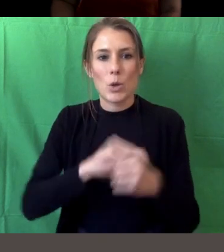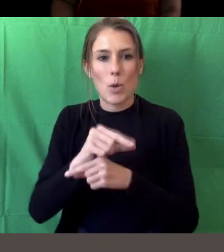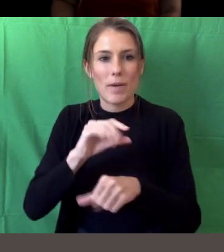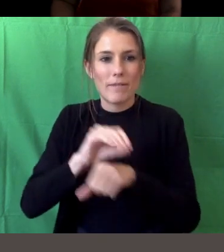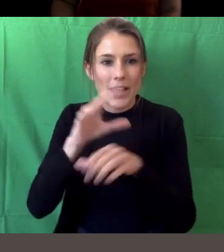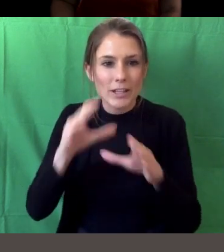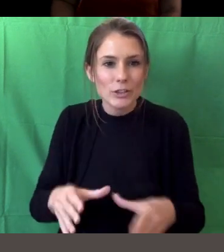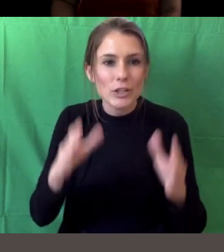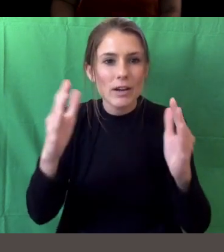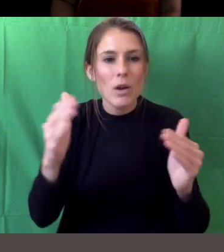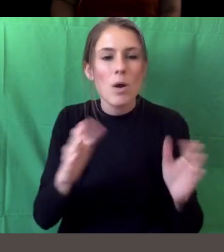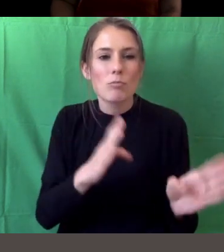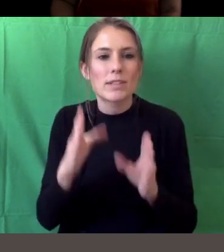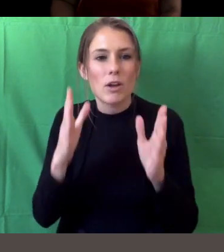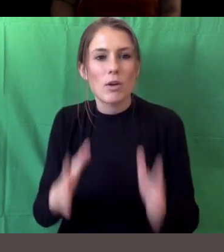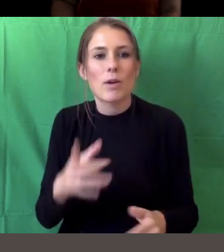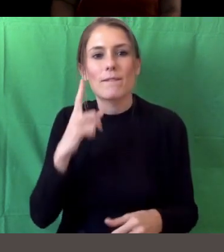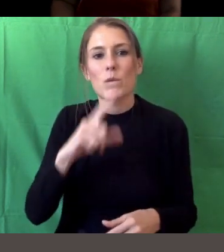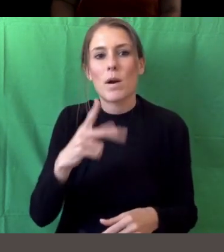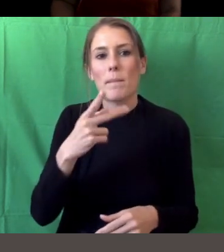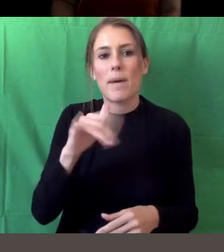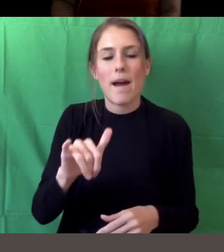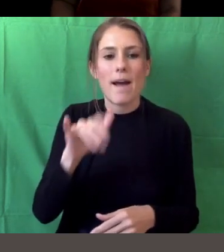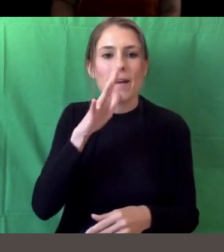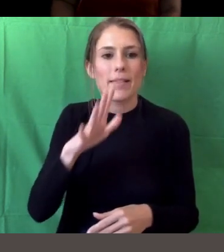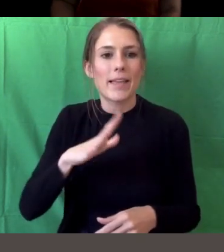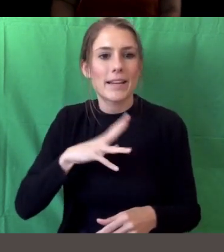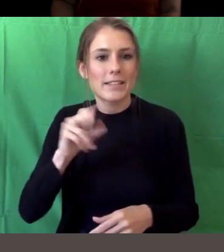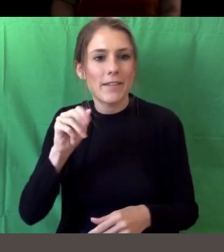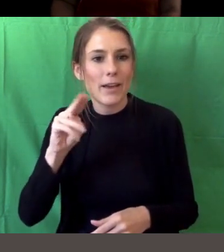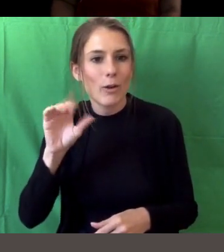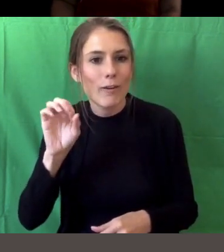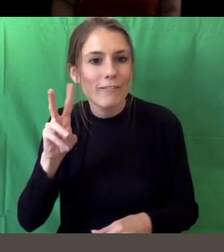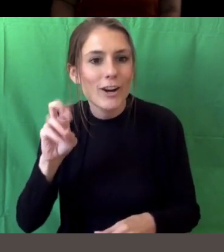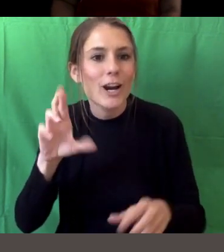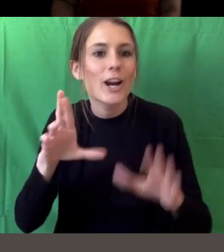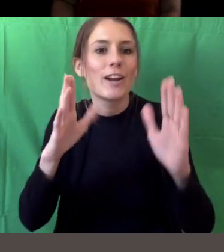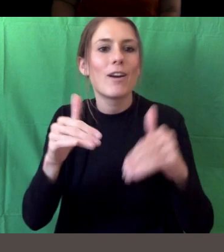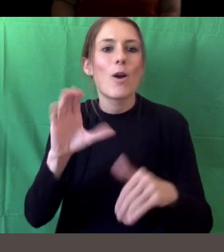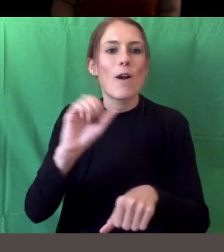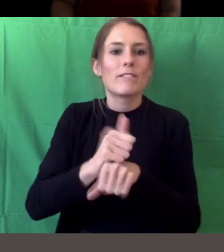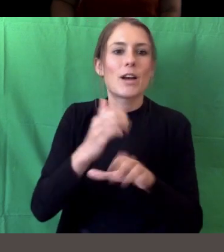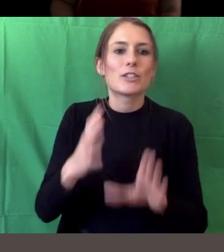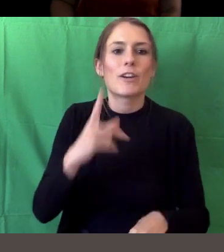She is an organizer for PyLadies Vancouver. She's the co-founder of PyCascades.